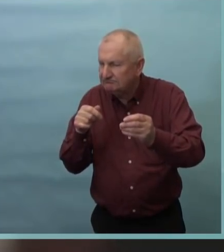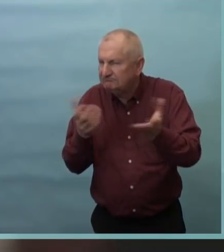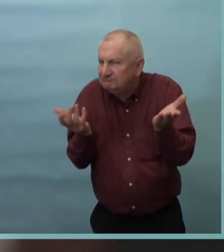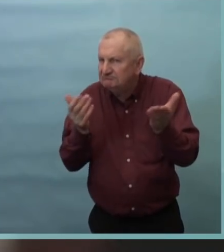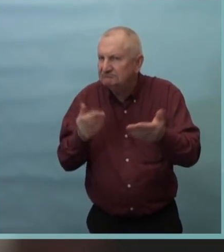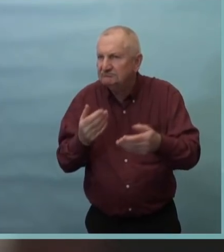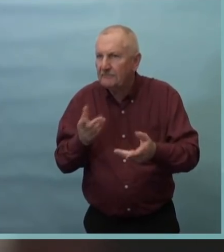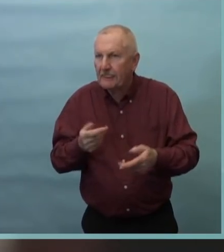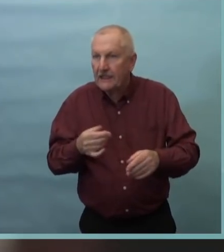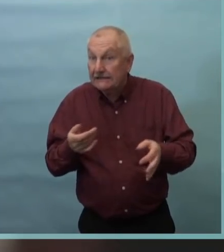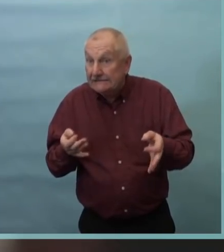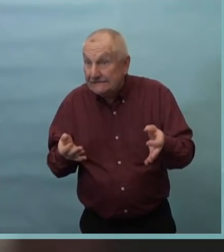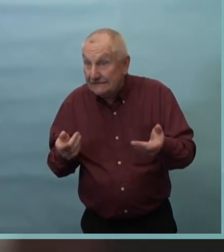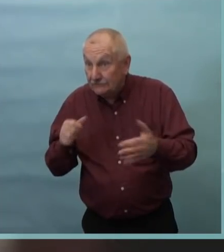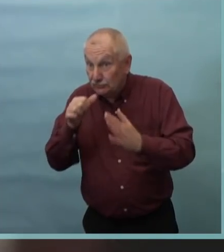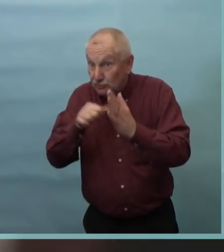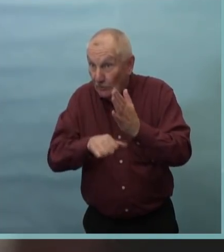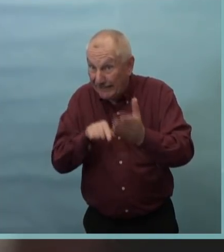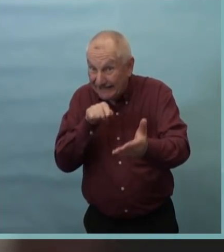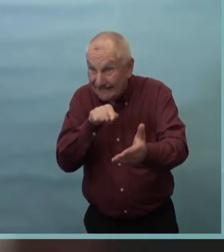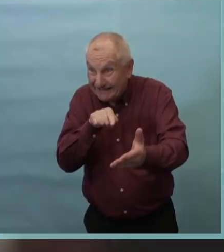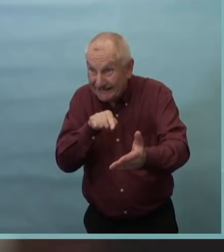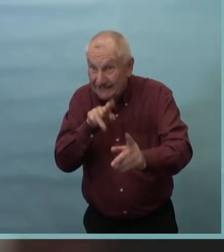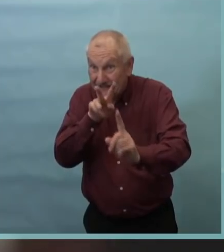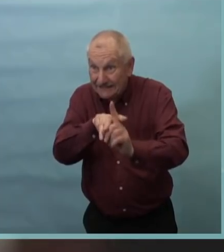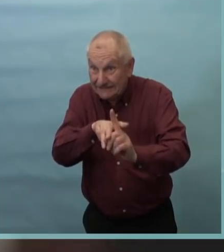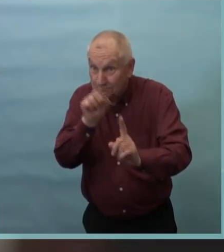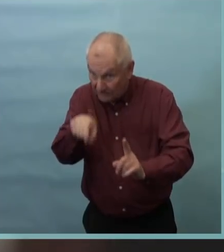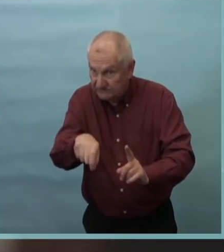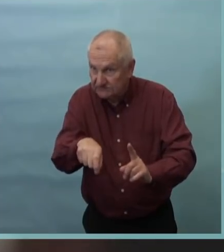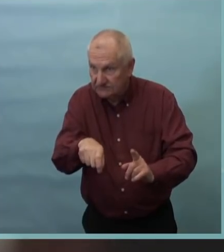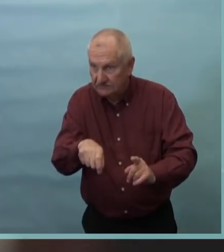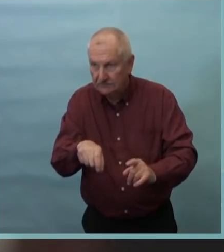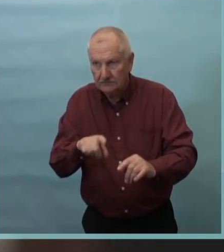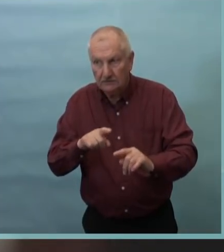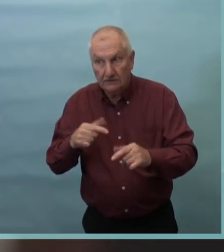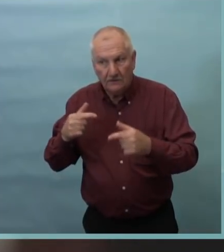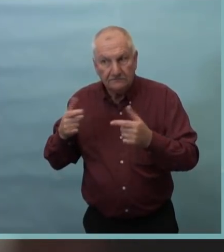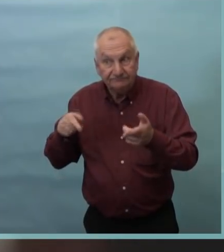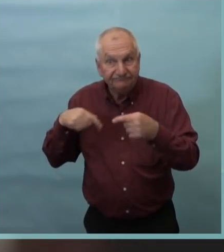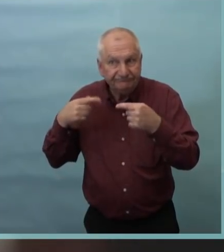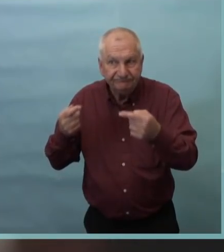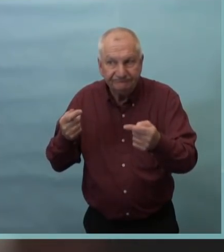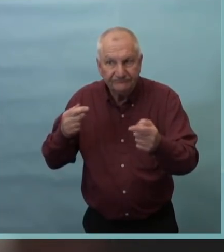get into the system so it's really the surgeons offices will know whose urgent